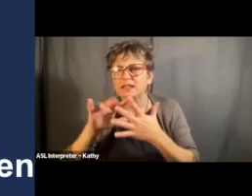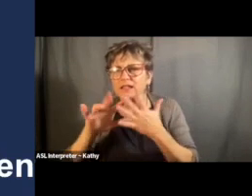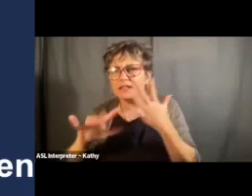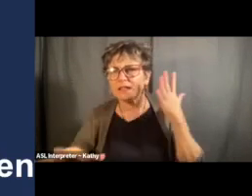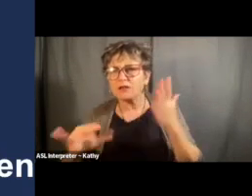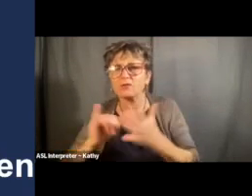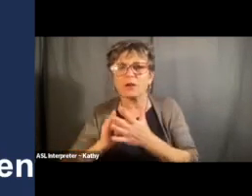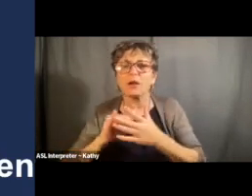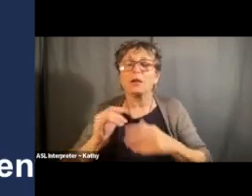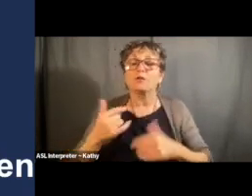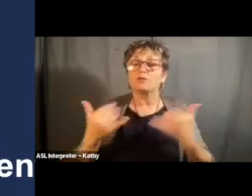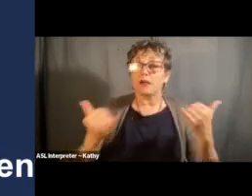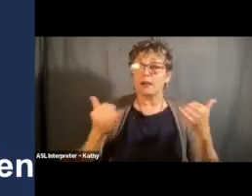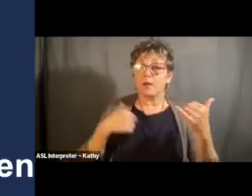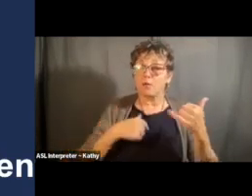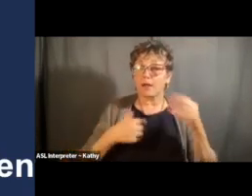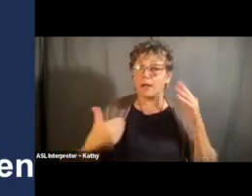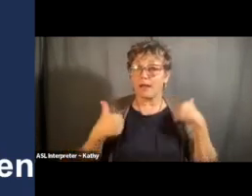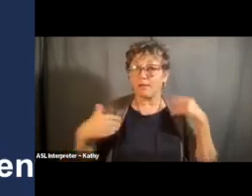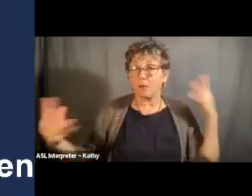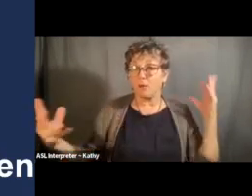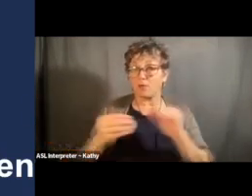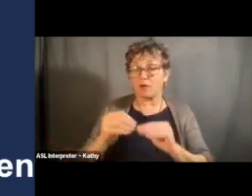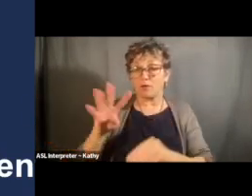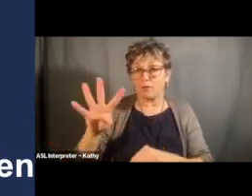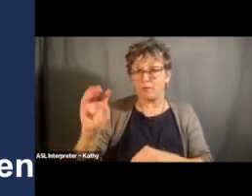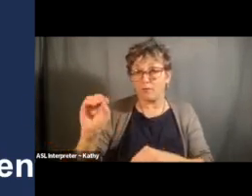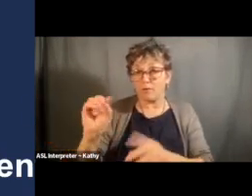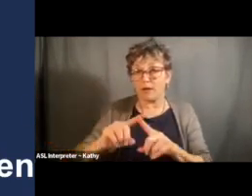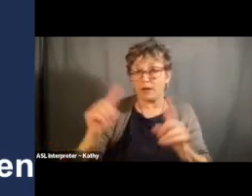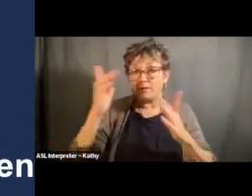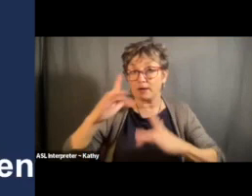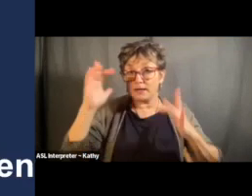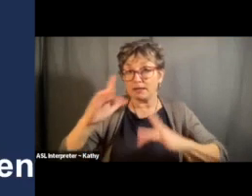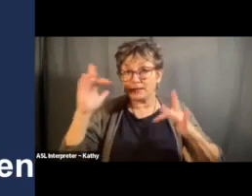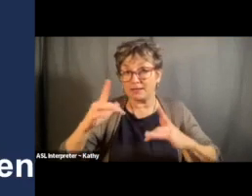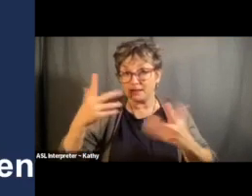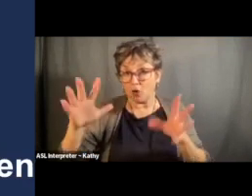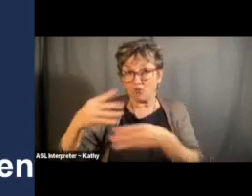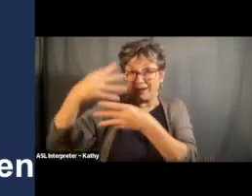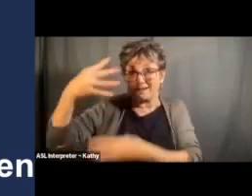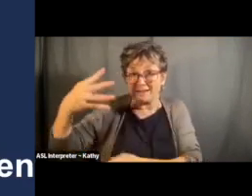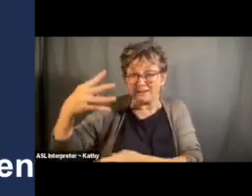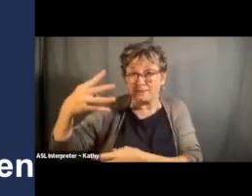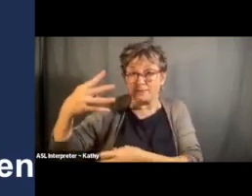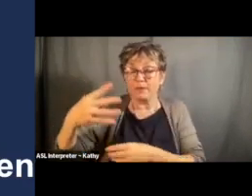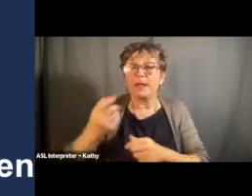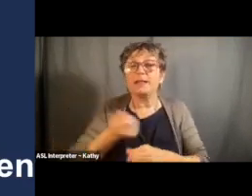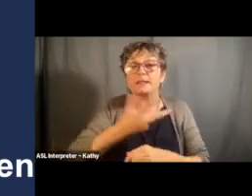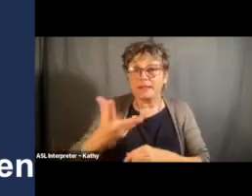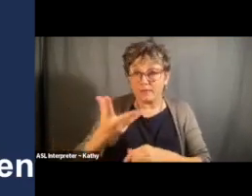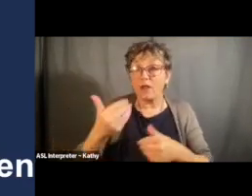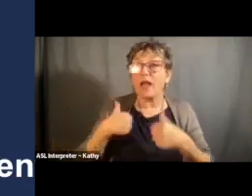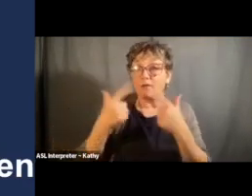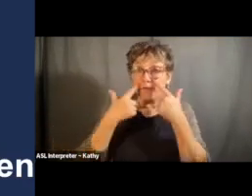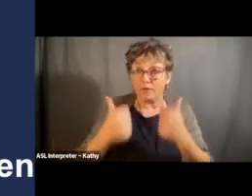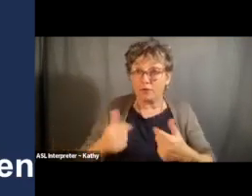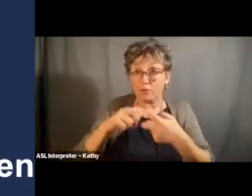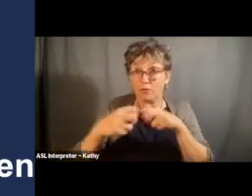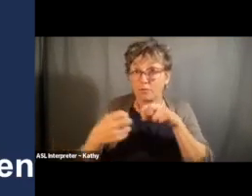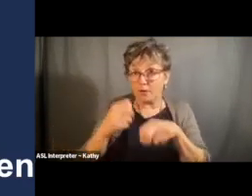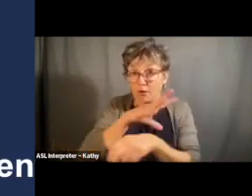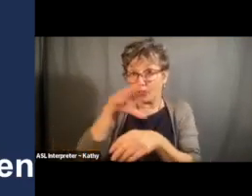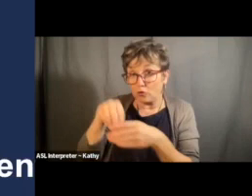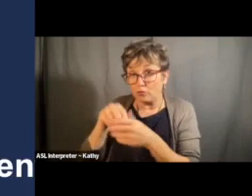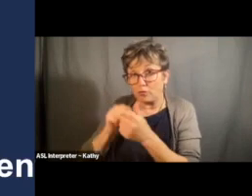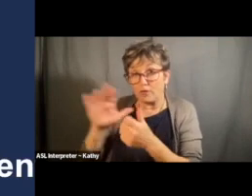diseases and several have a vision impairment of some sort that researcher if they were to query on